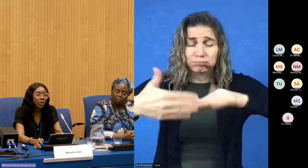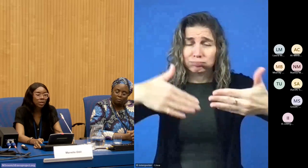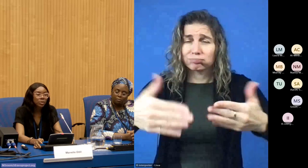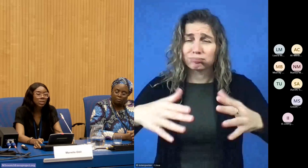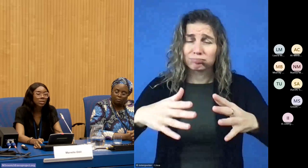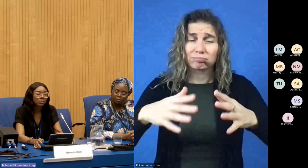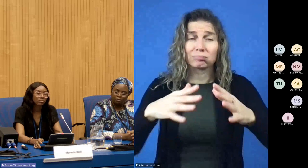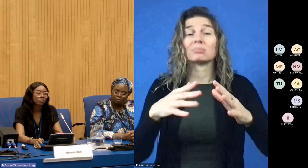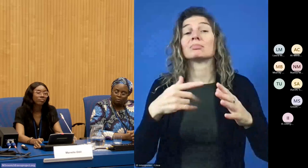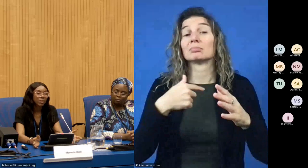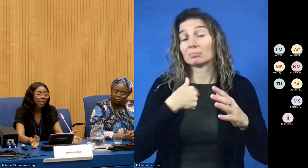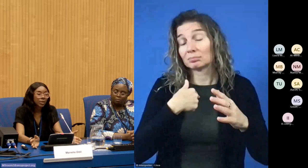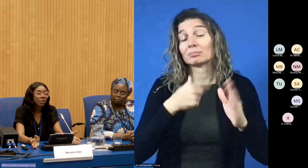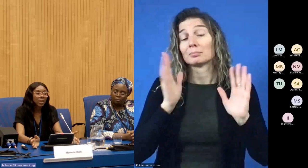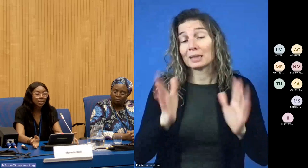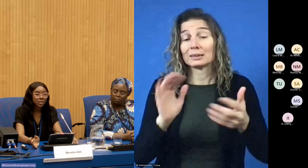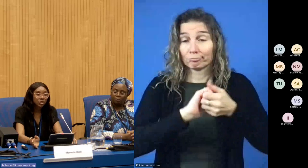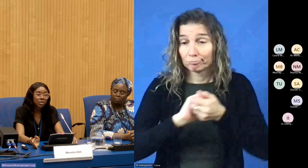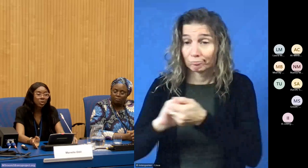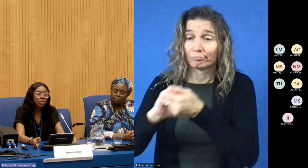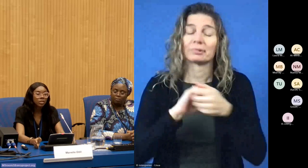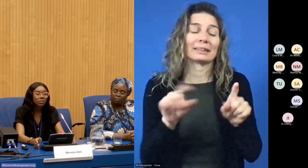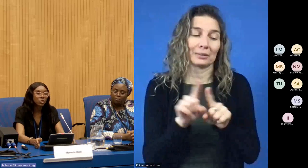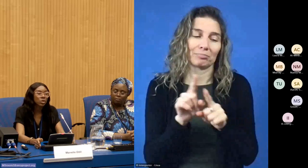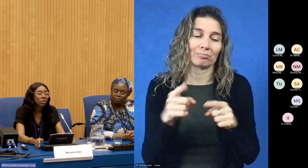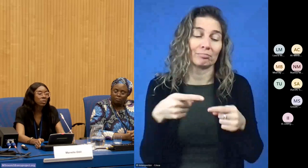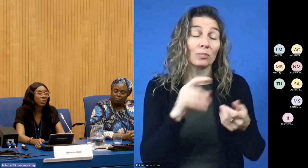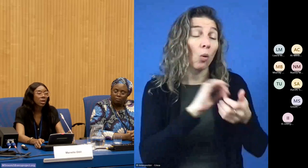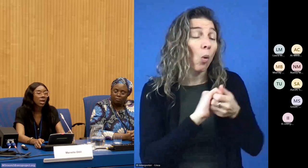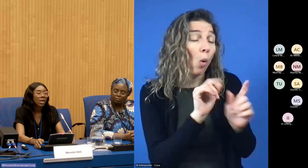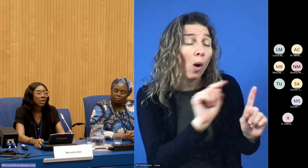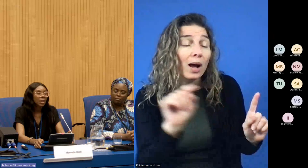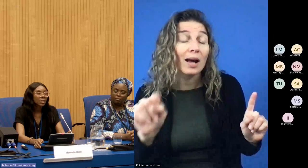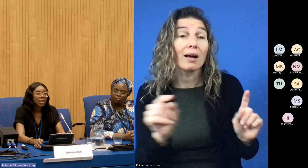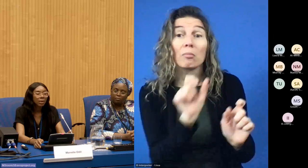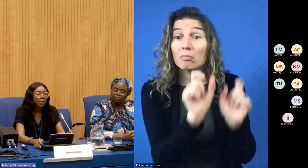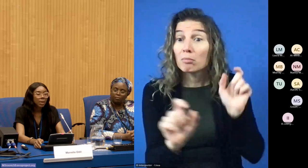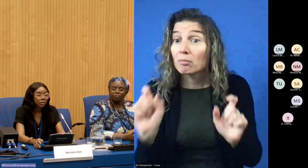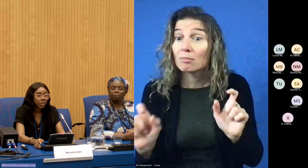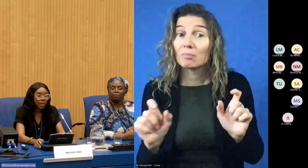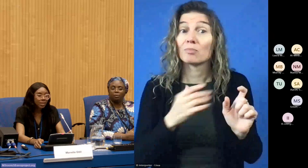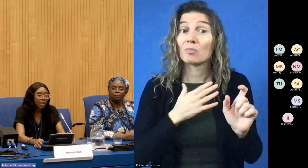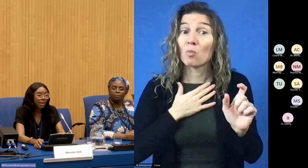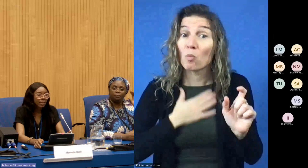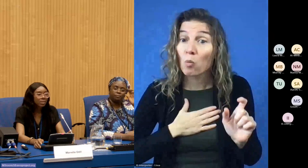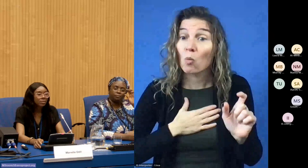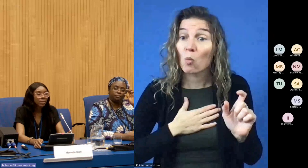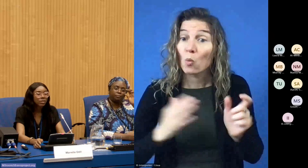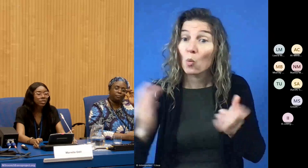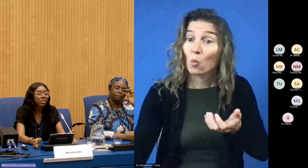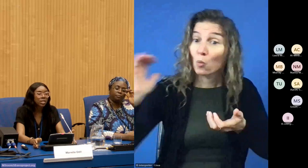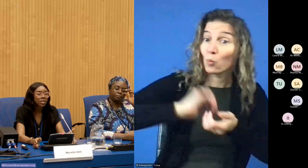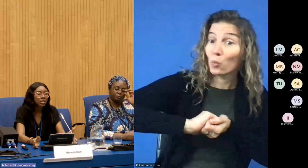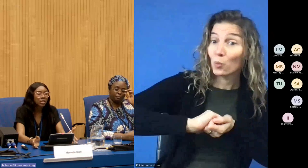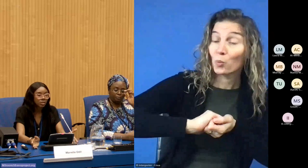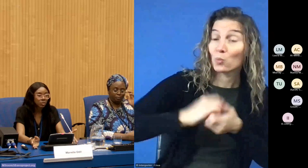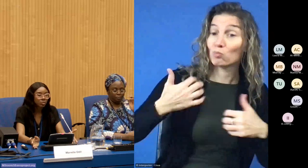working with any organisation or individual who has had about my project and is interested in